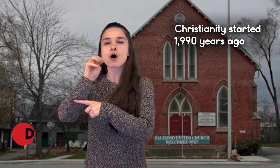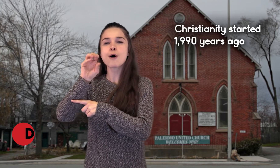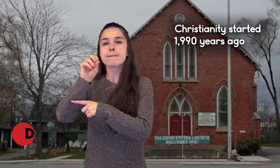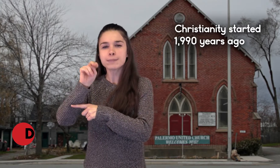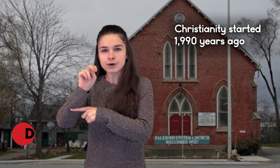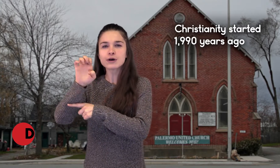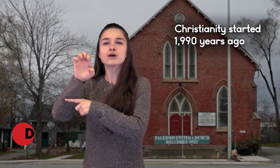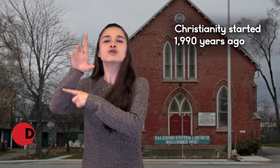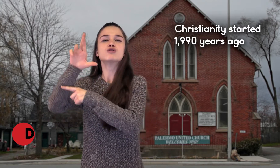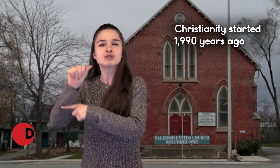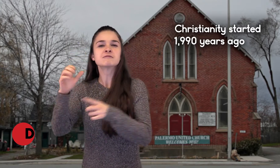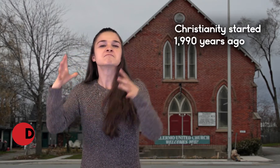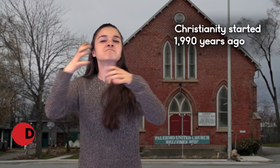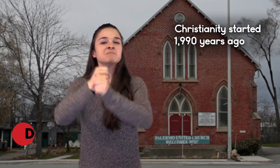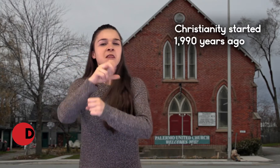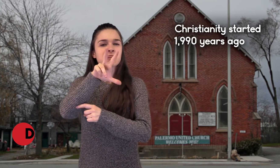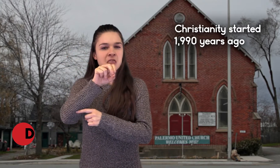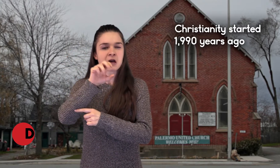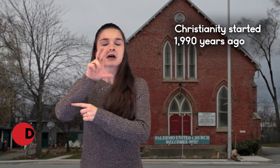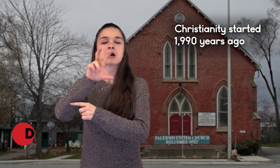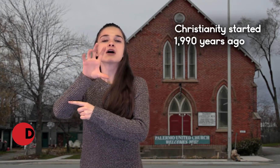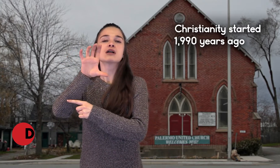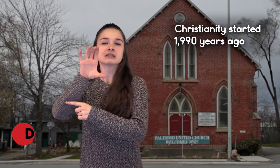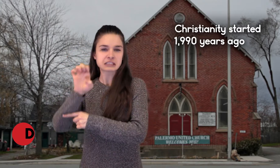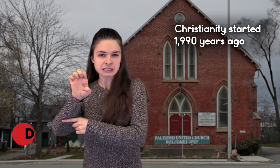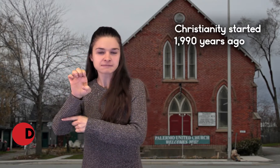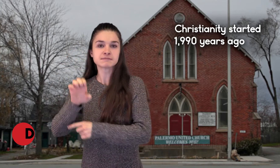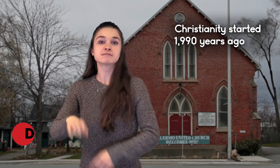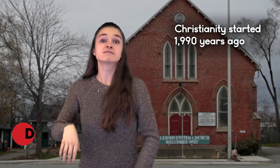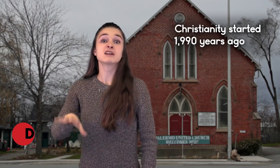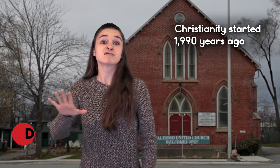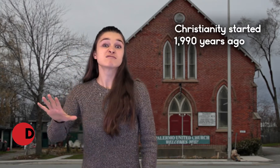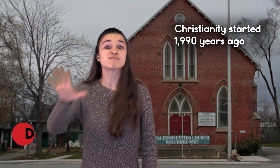which is 1,990 years ago when Jesus died.